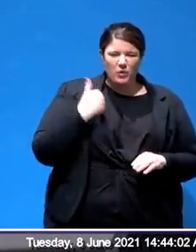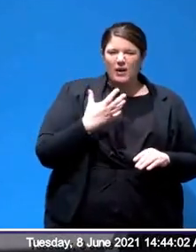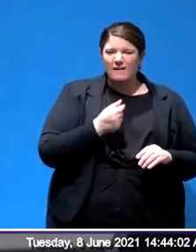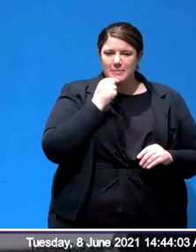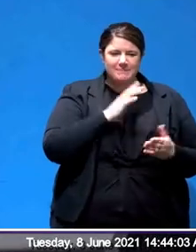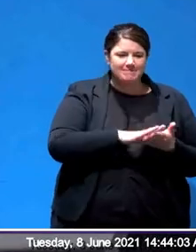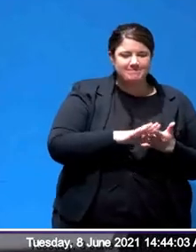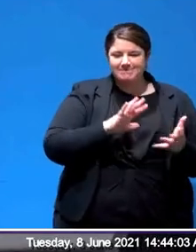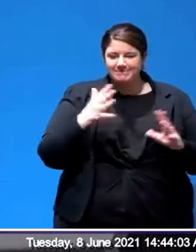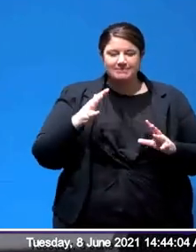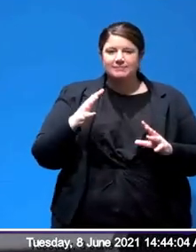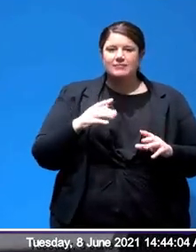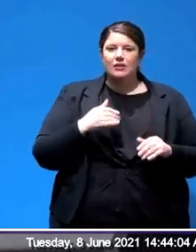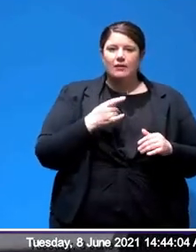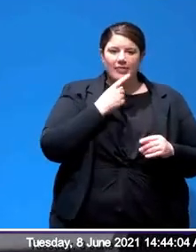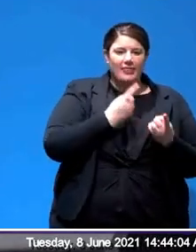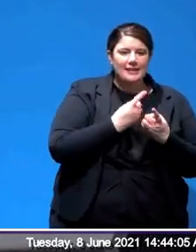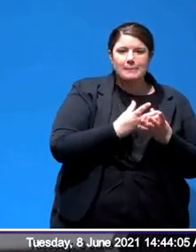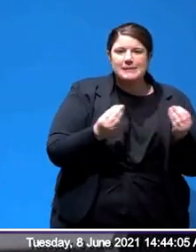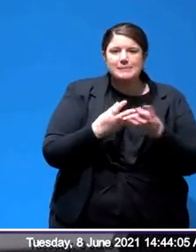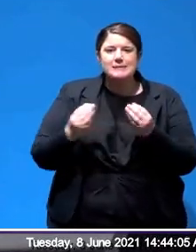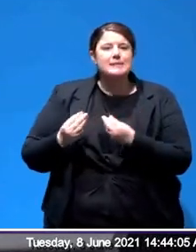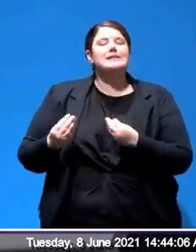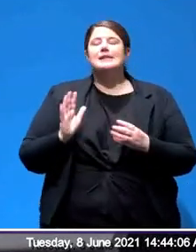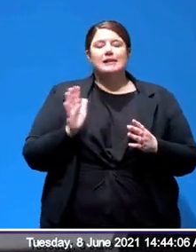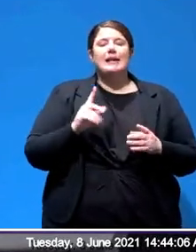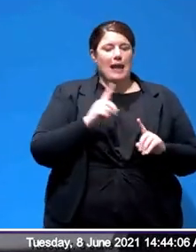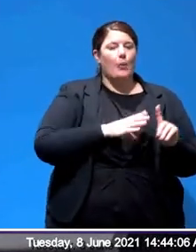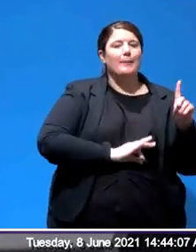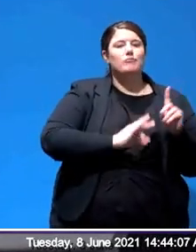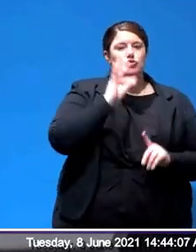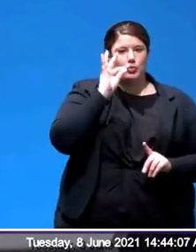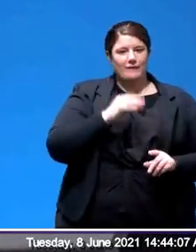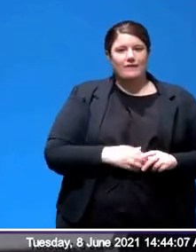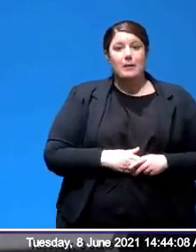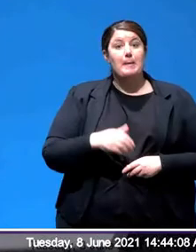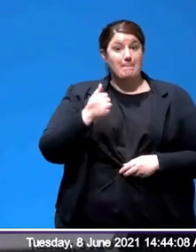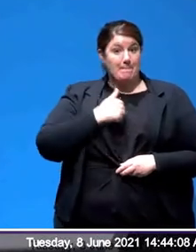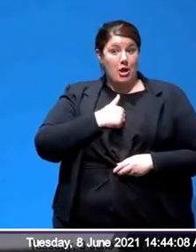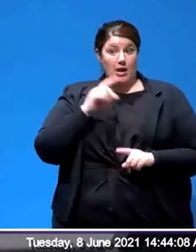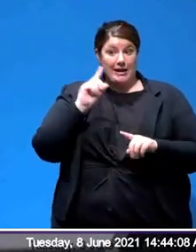And I know in my current role, the standards are a lot higher, there's a